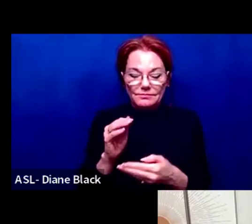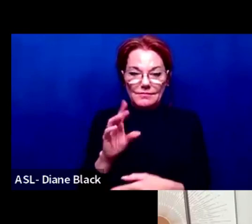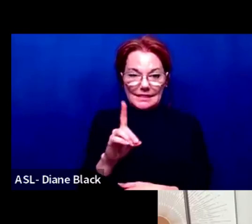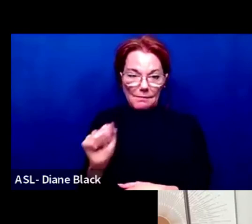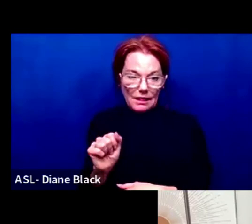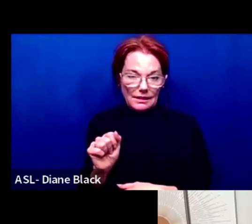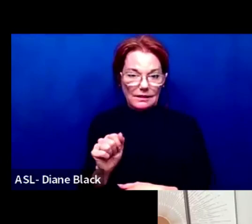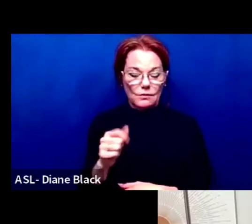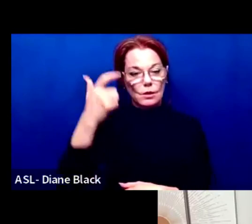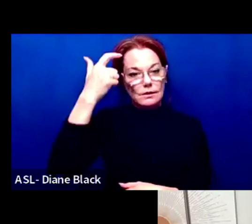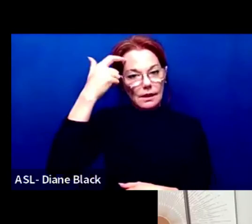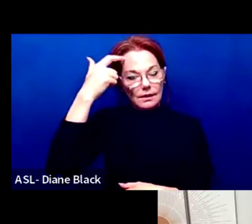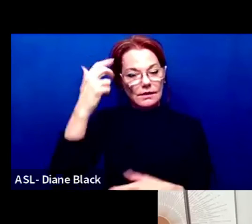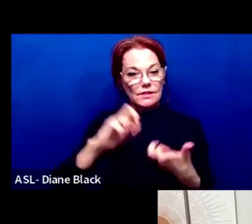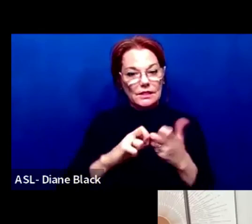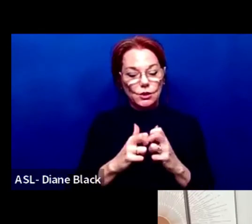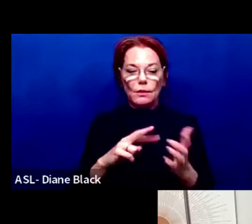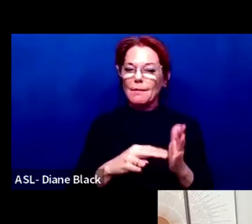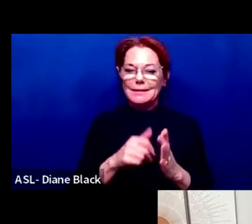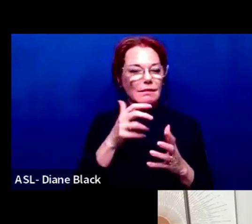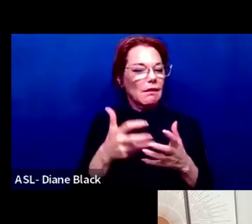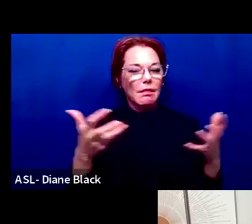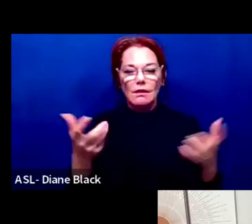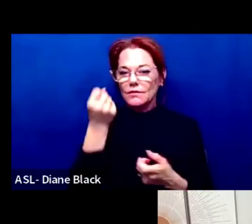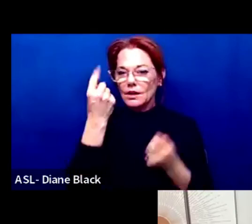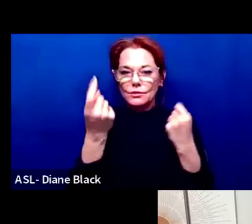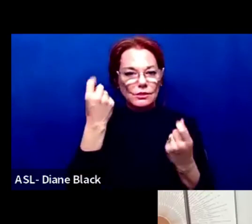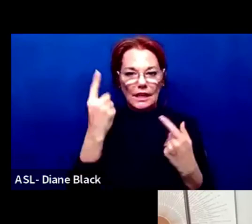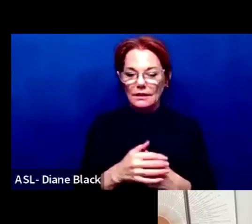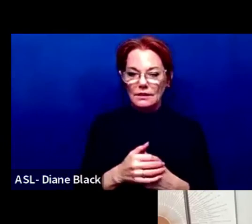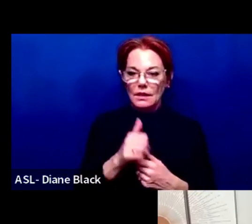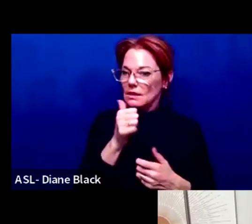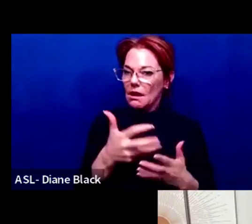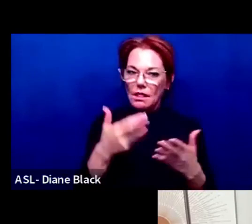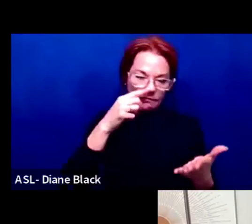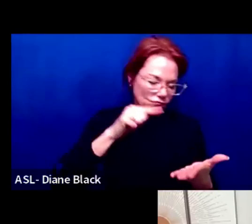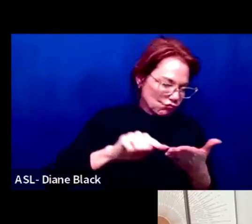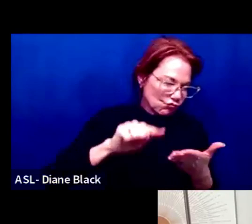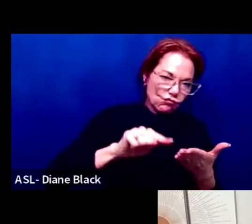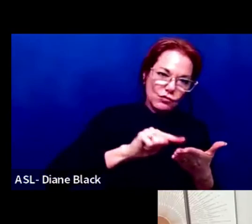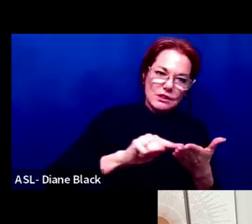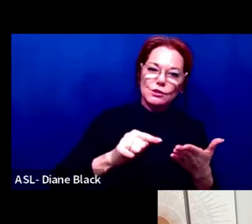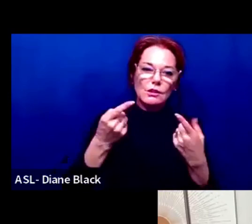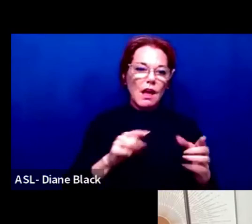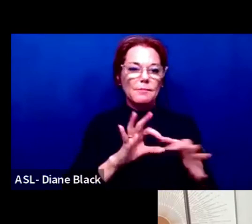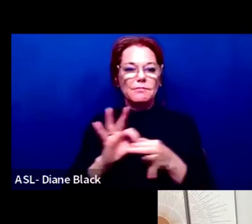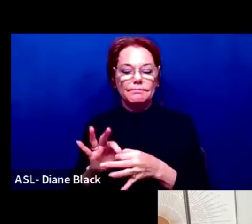therefore, there's not a lot of understanding, there's not a lot of research, a lot of times, you'd have to, you know, be dead